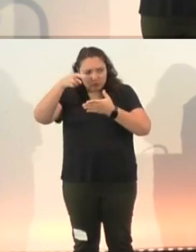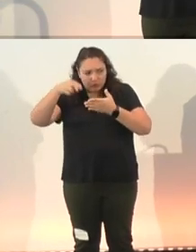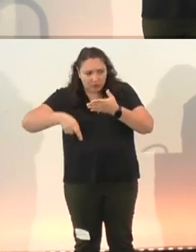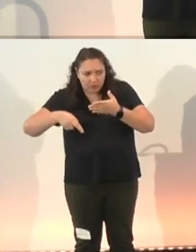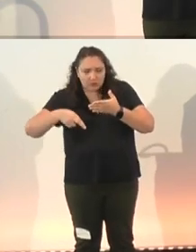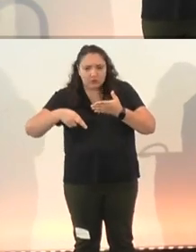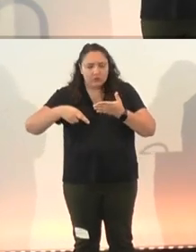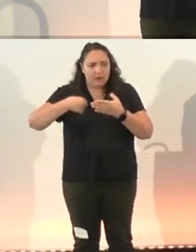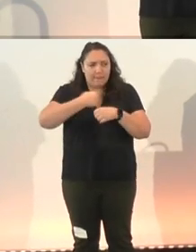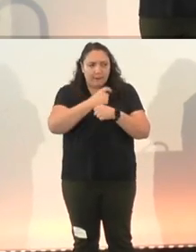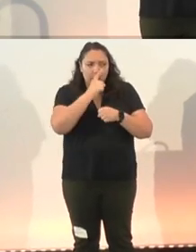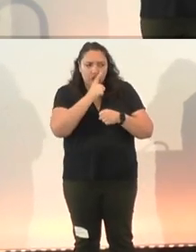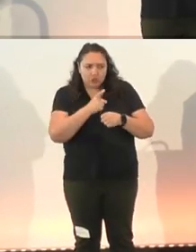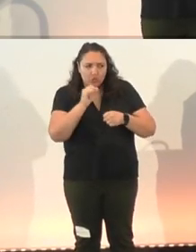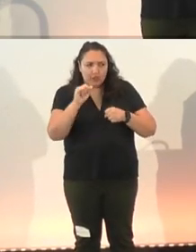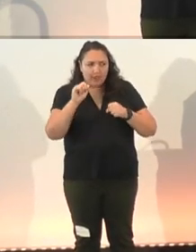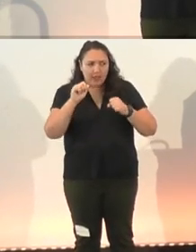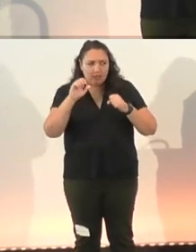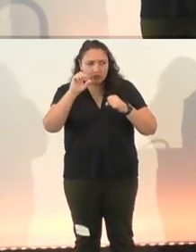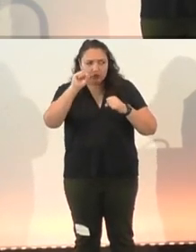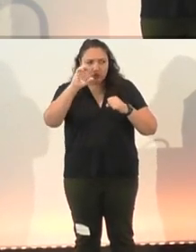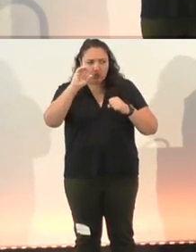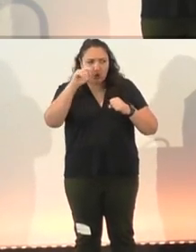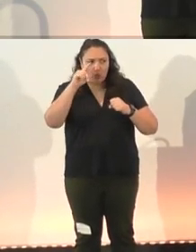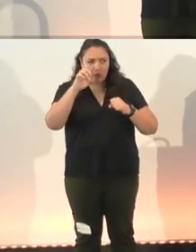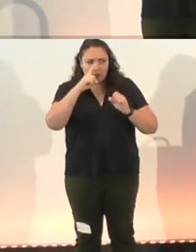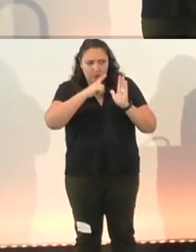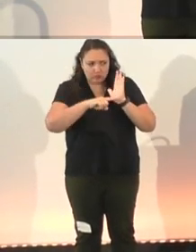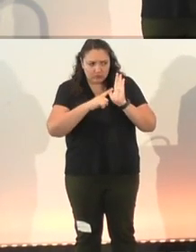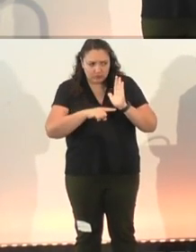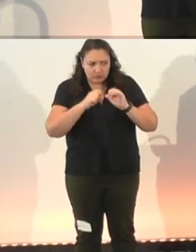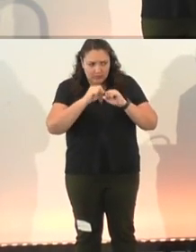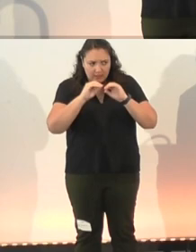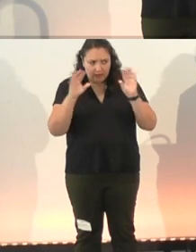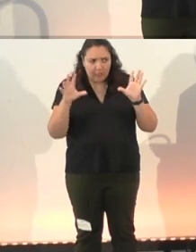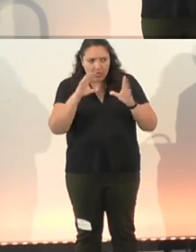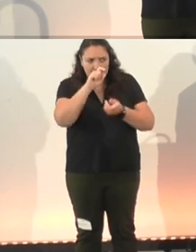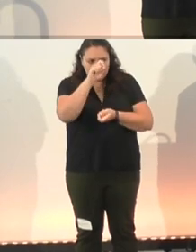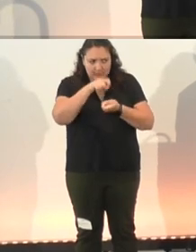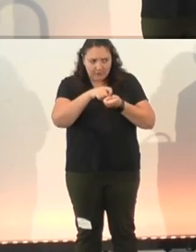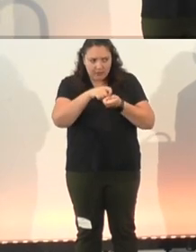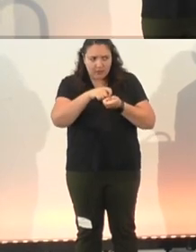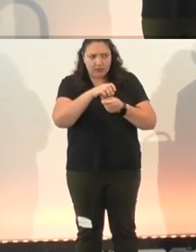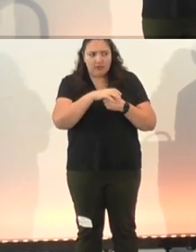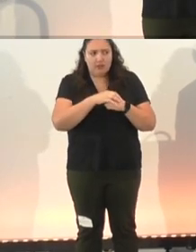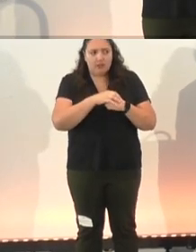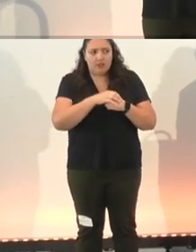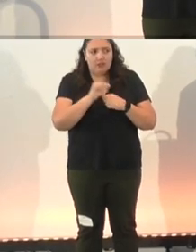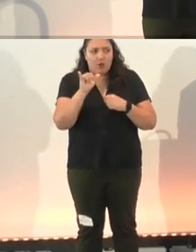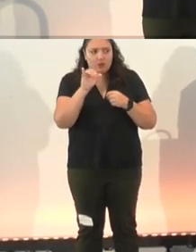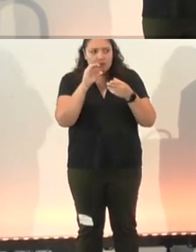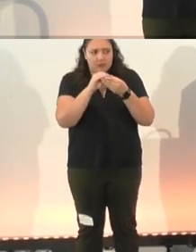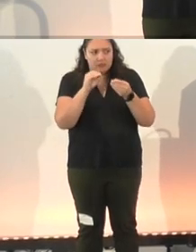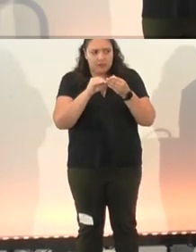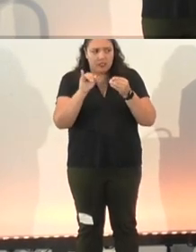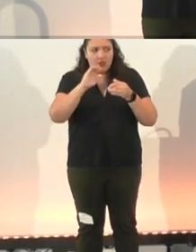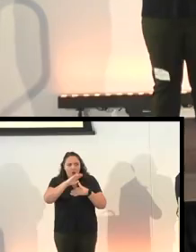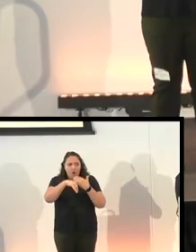clear and specific. Then being very -- I often say all research is incorrect but